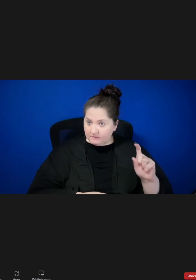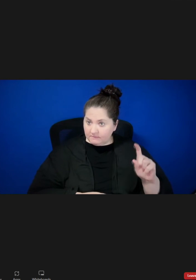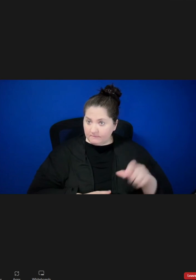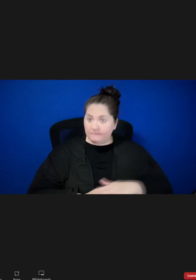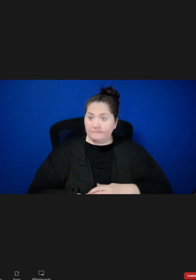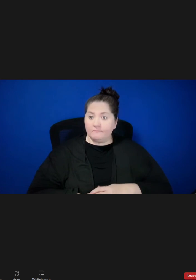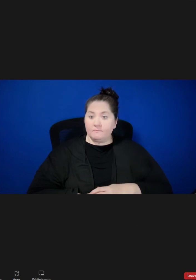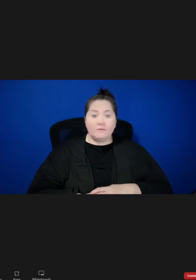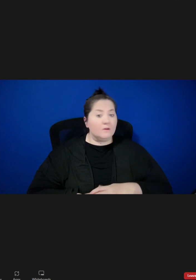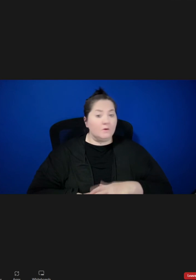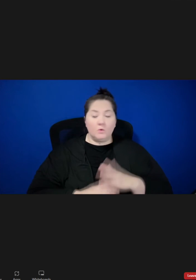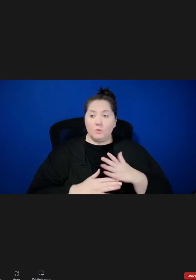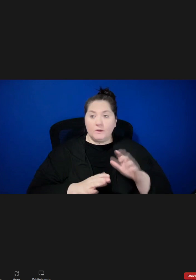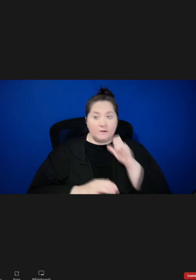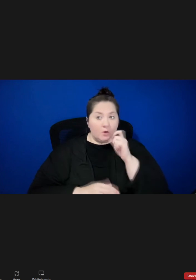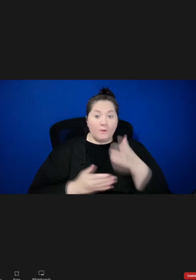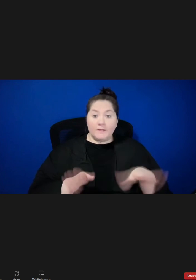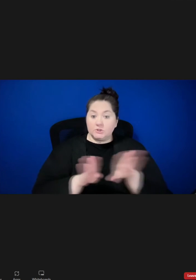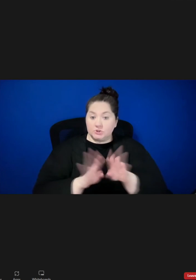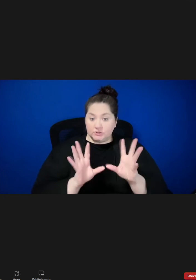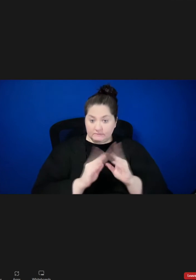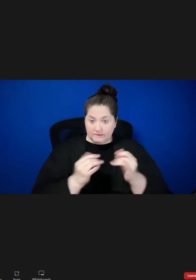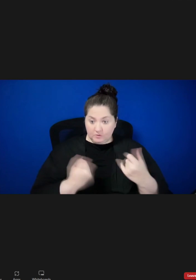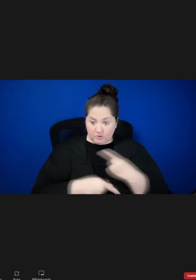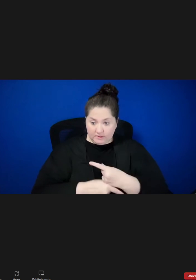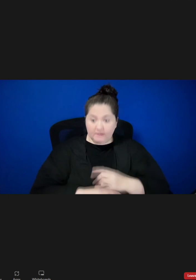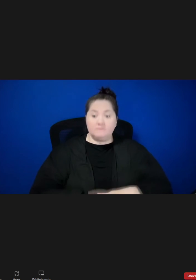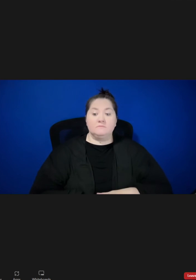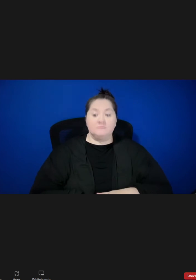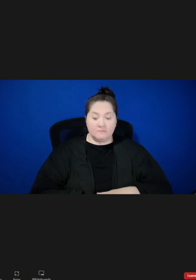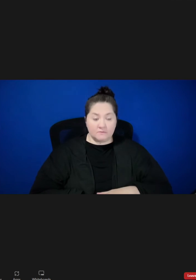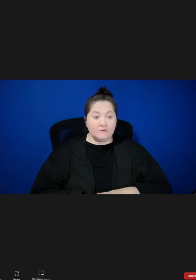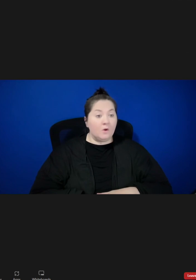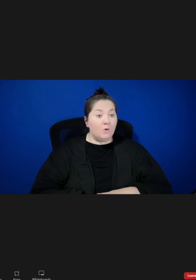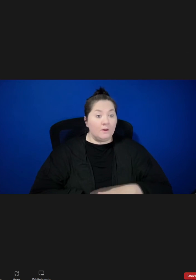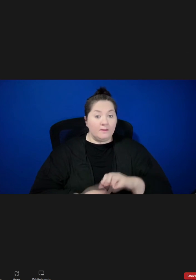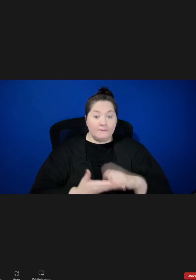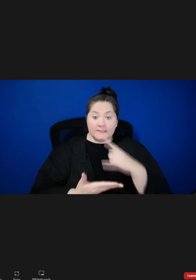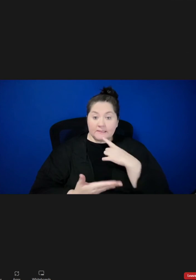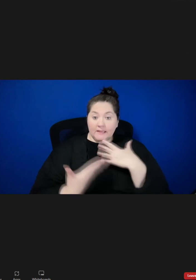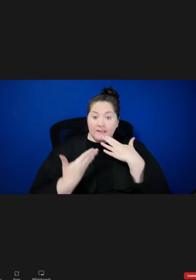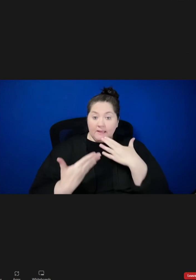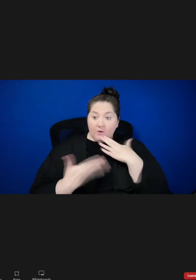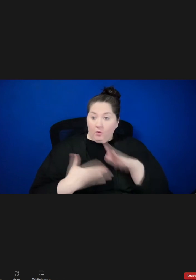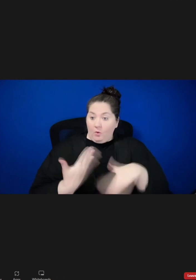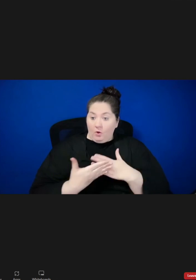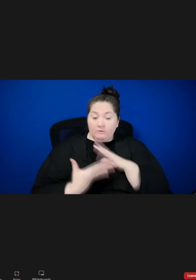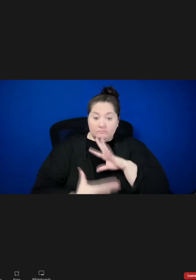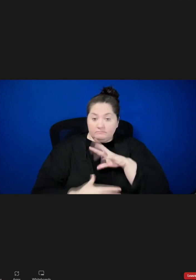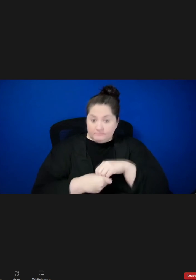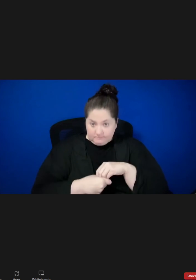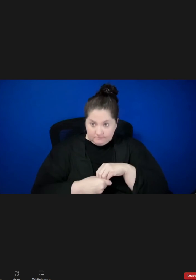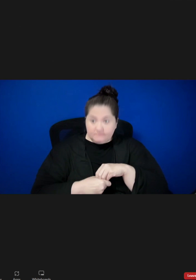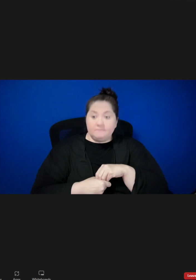Ann Aikin: We do not. We can adjourn the meeting. Robert Hopkins, Jr.: Right. With that said, thank you all for your participation in our